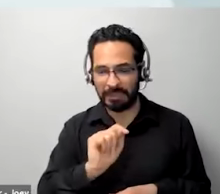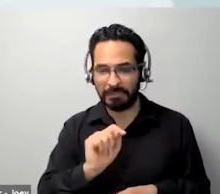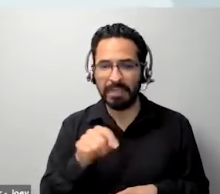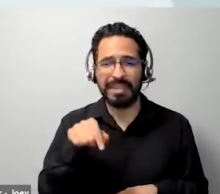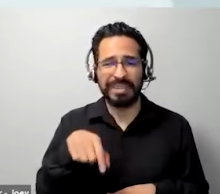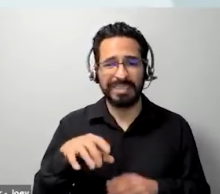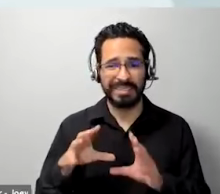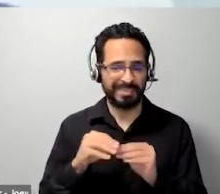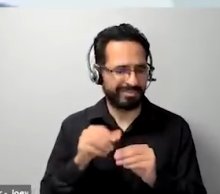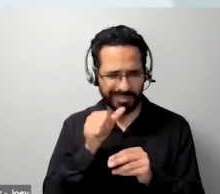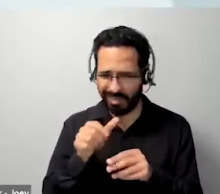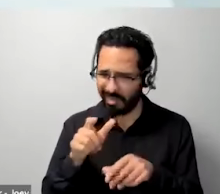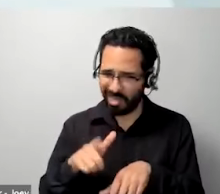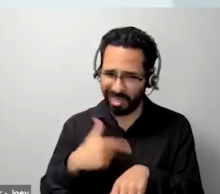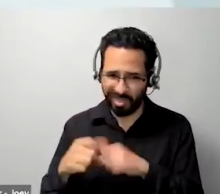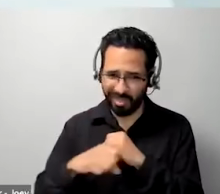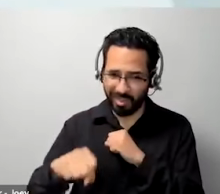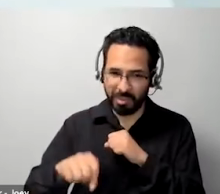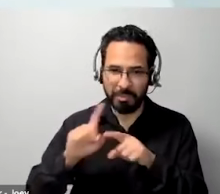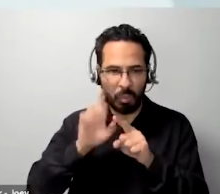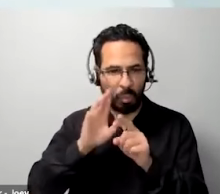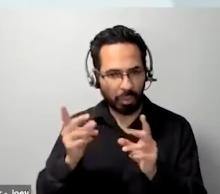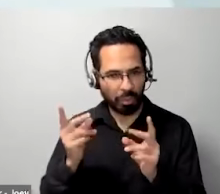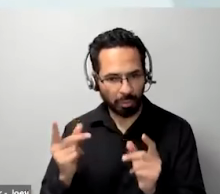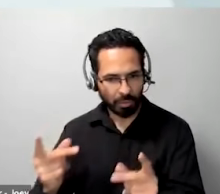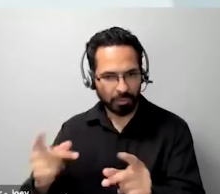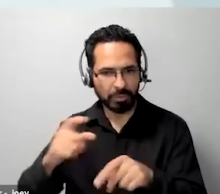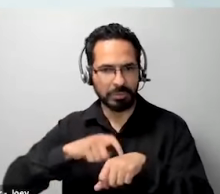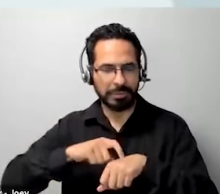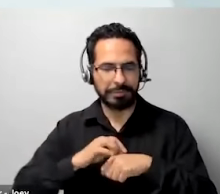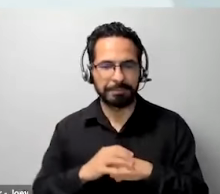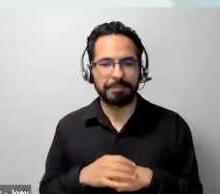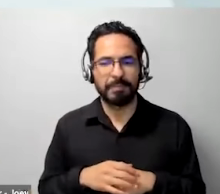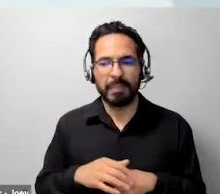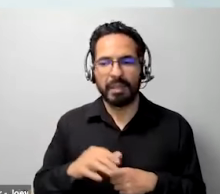it's not a long one, but it will go quickly. It will introduce some of the concepts